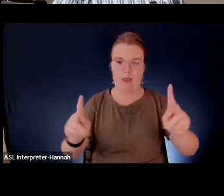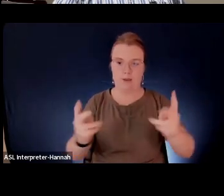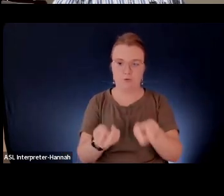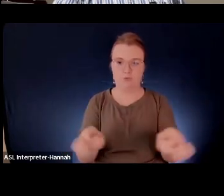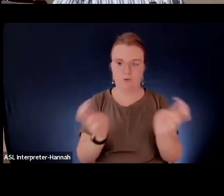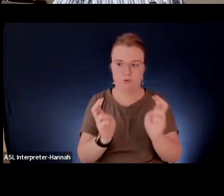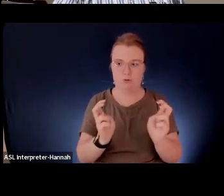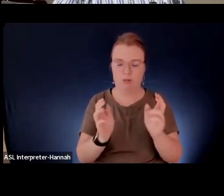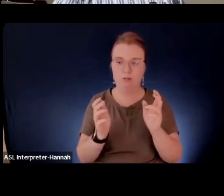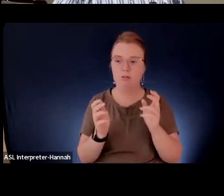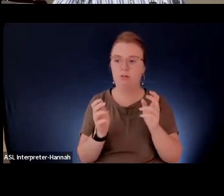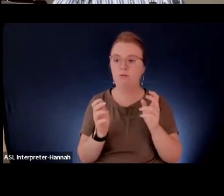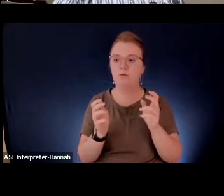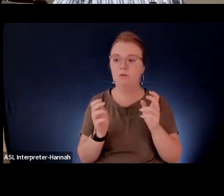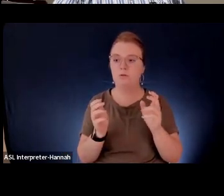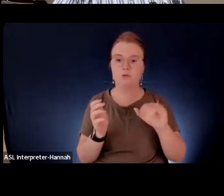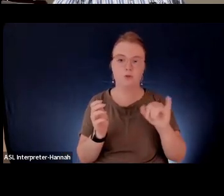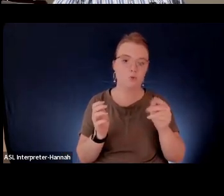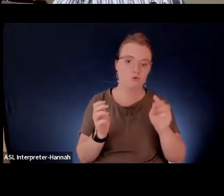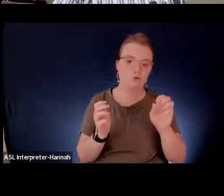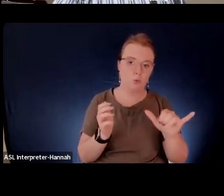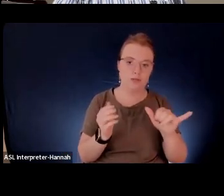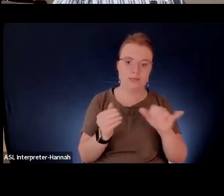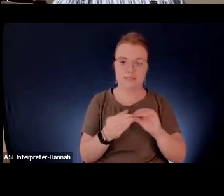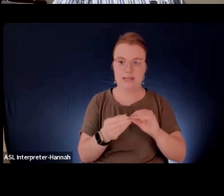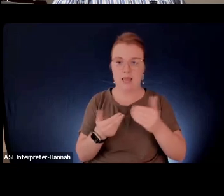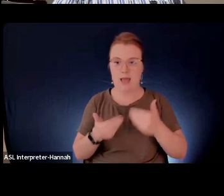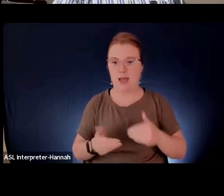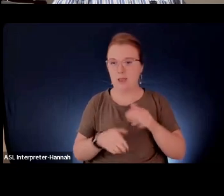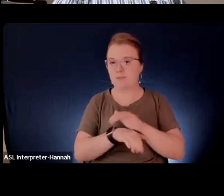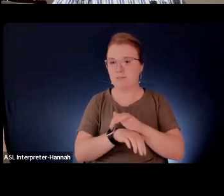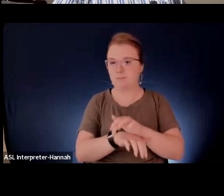So, Joey say, "I'm a spider." I'm a spider.